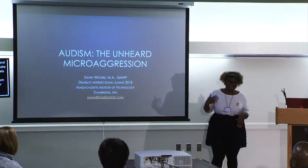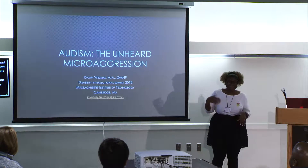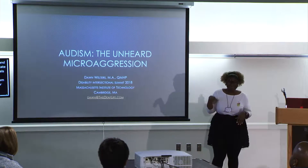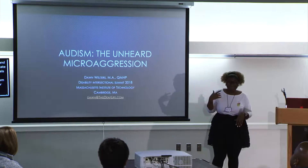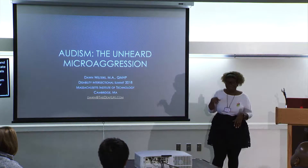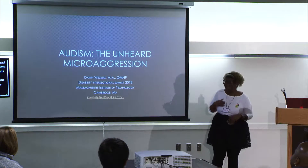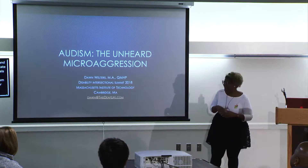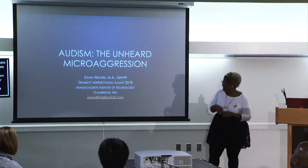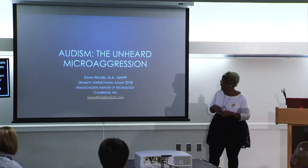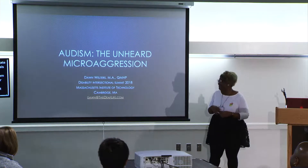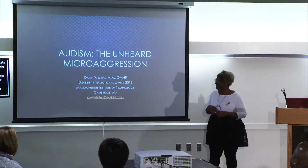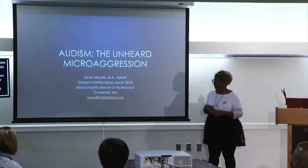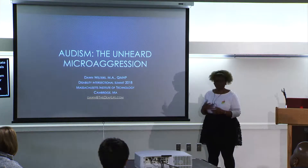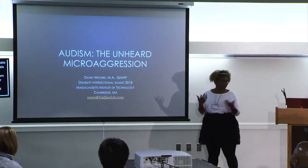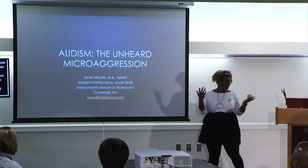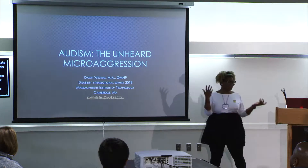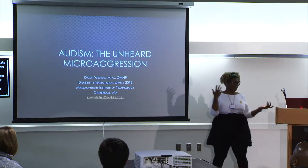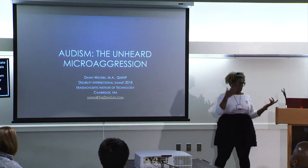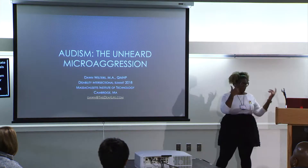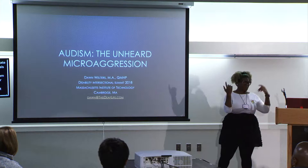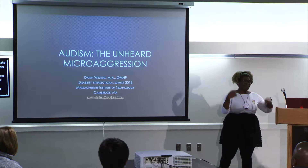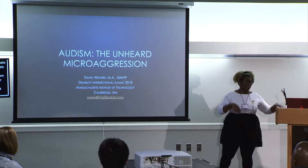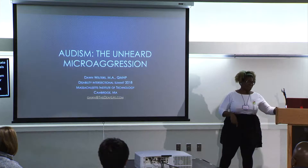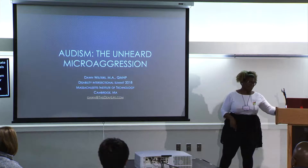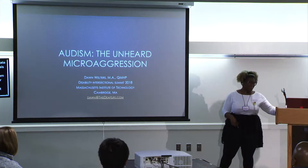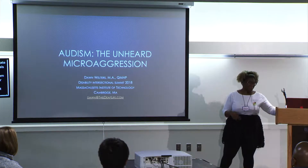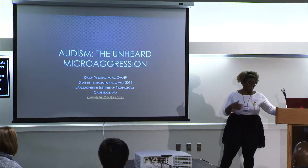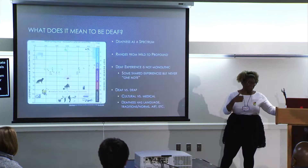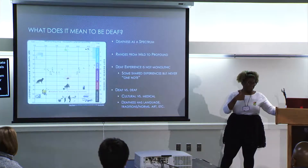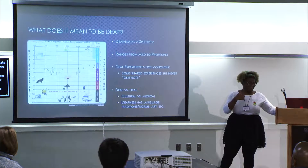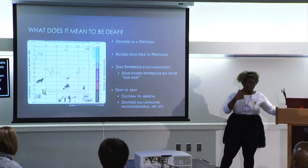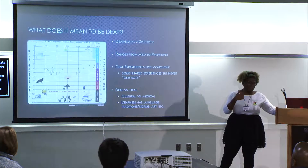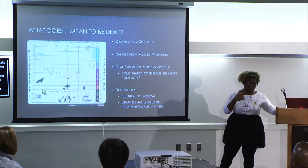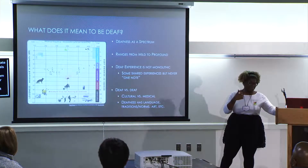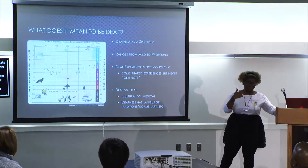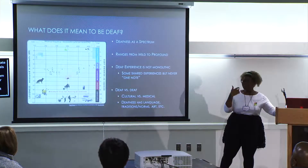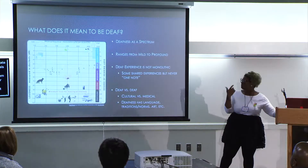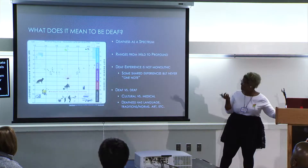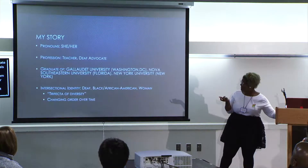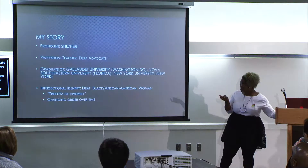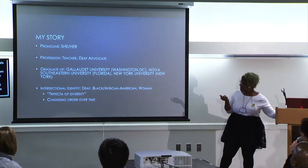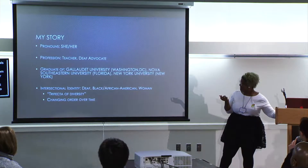And soon I'm going to have to start my dissertation. It's a very heavy experience coming up.